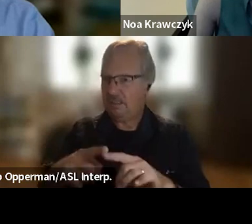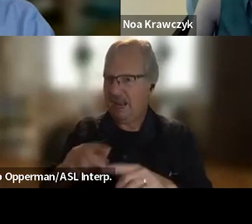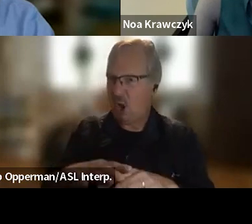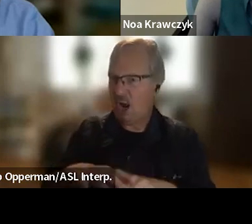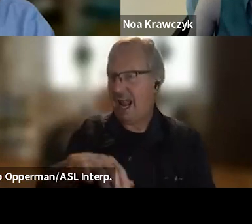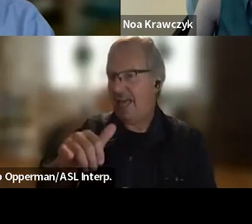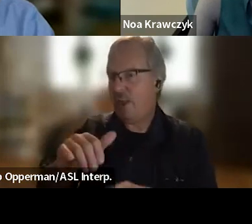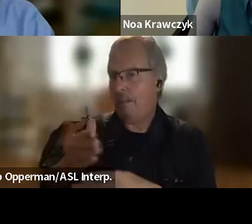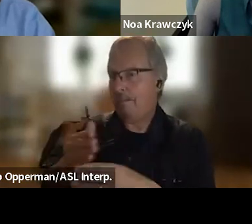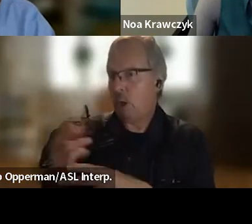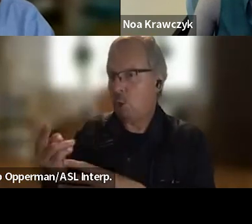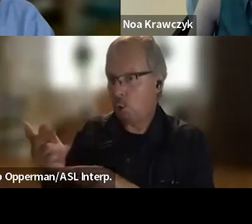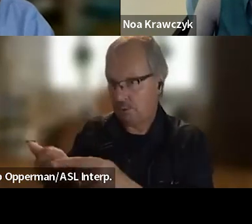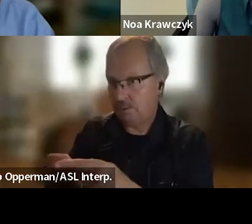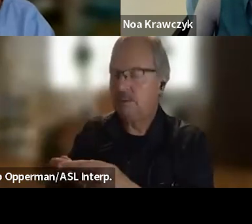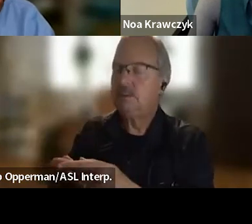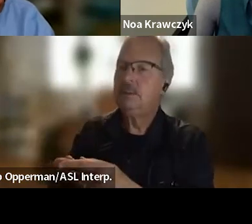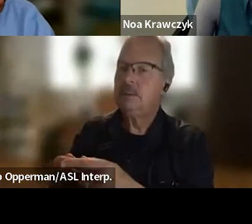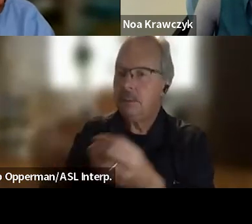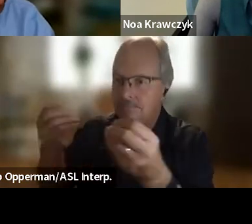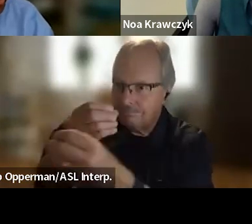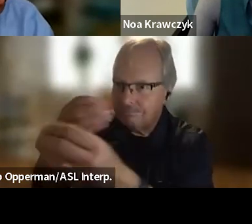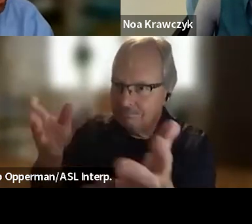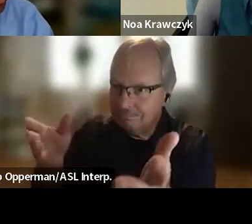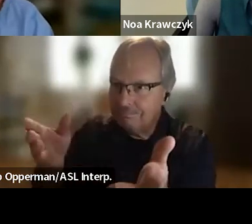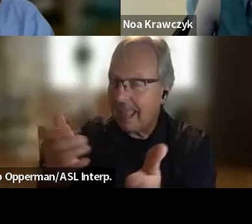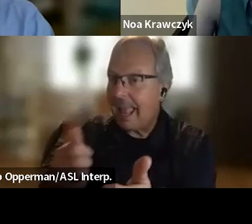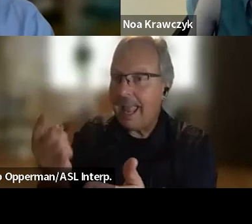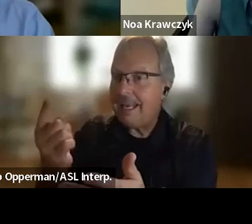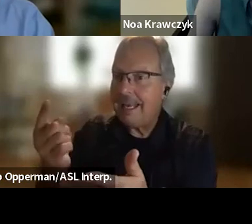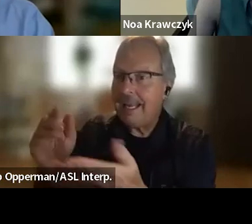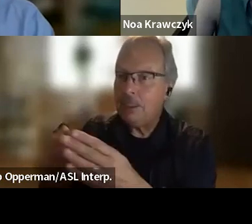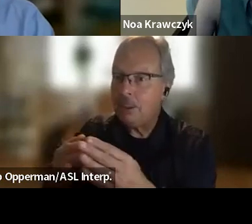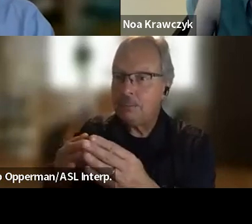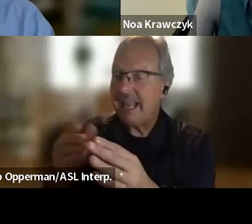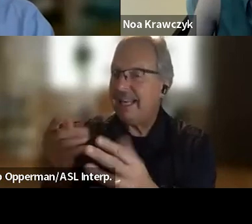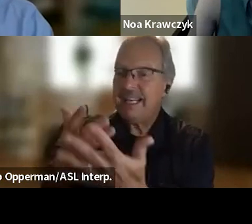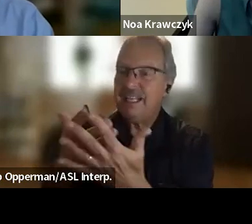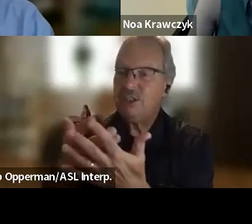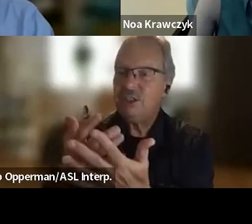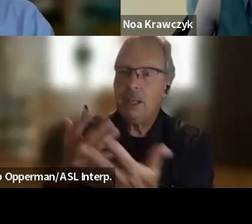We put the word out to any jails that were maybe already providing this.